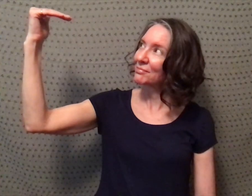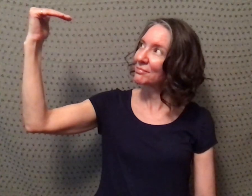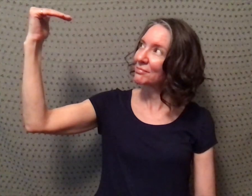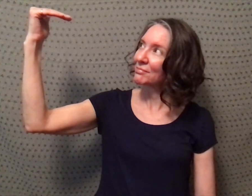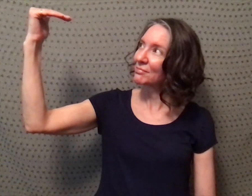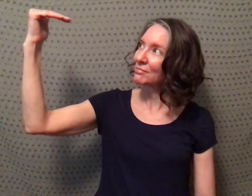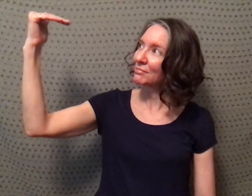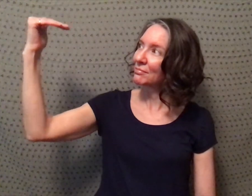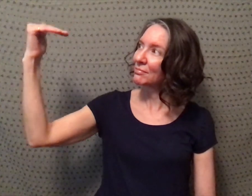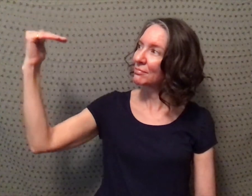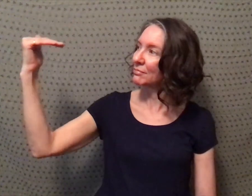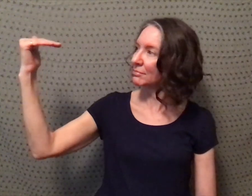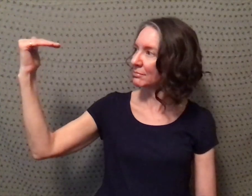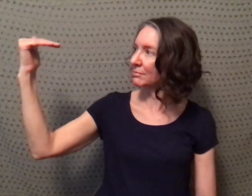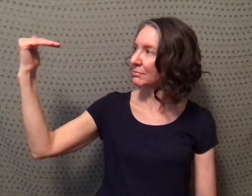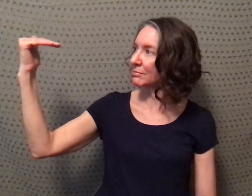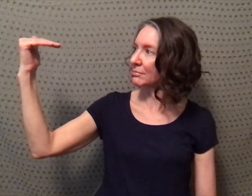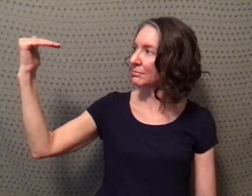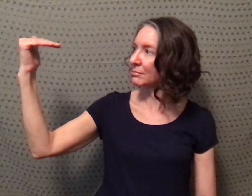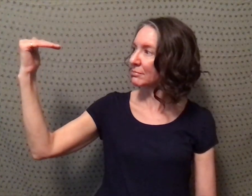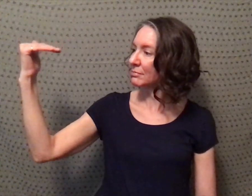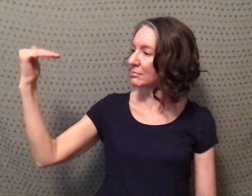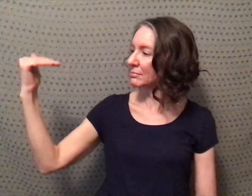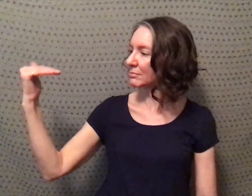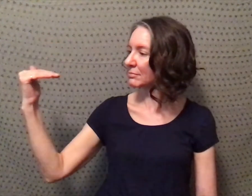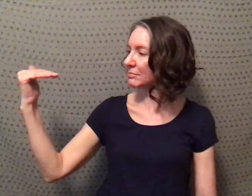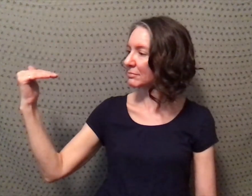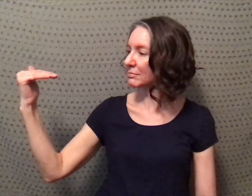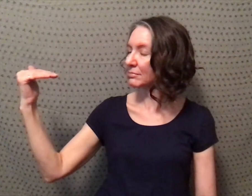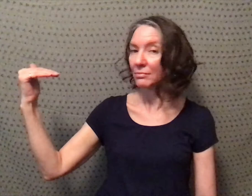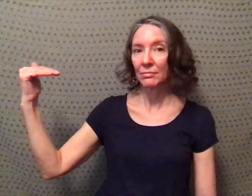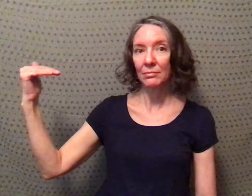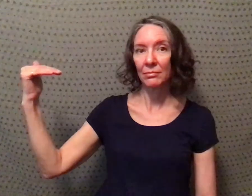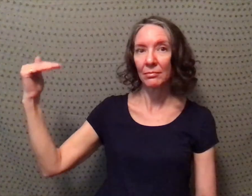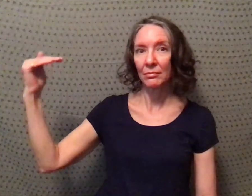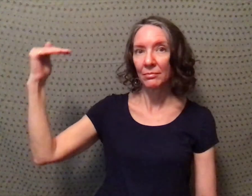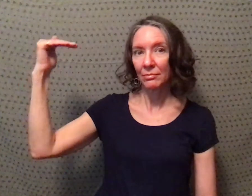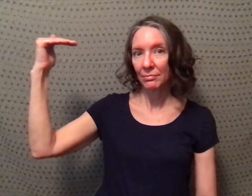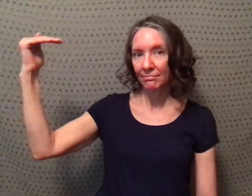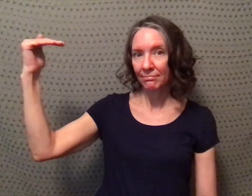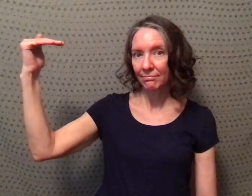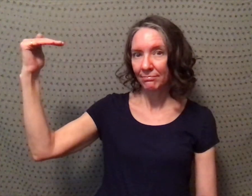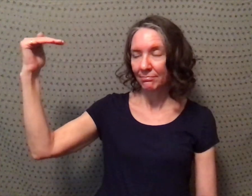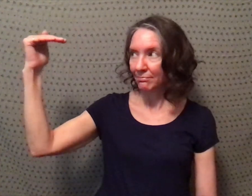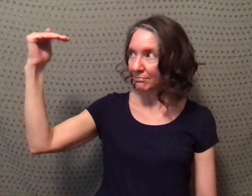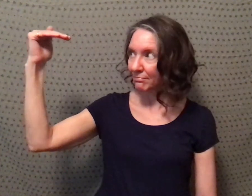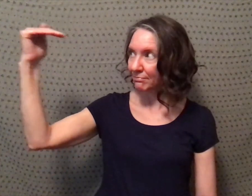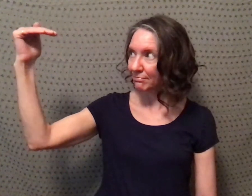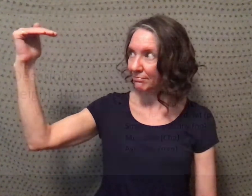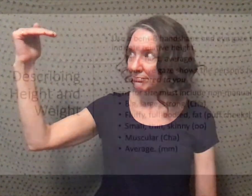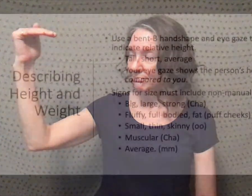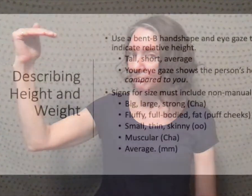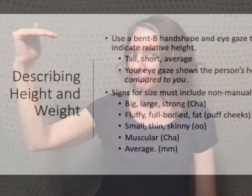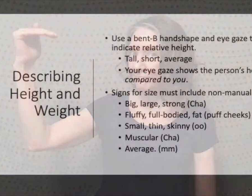they are in comparison with you. The height sign is fairly literal so be mindful of how you